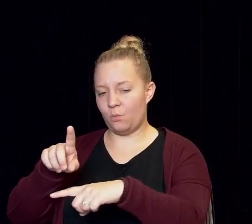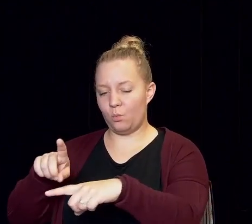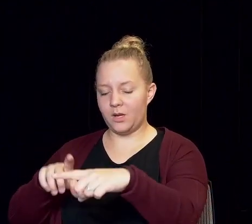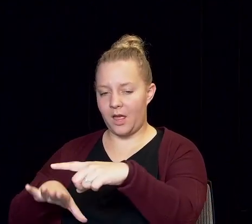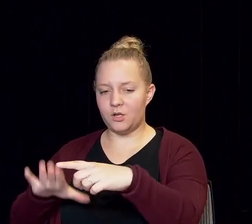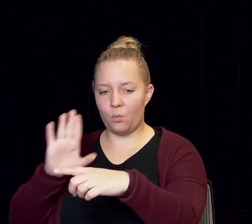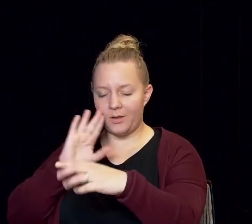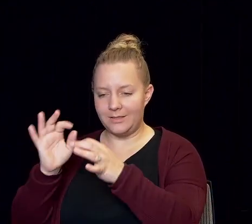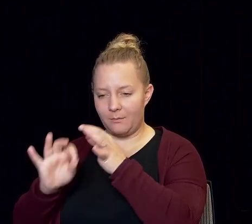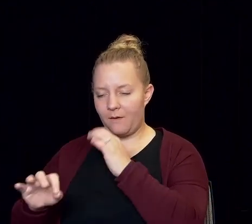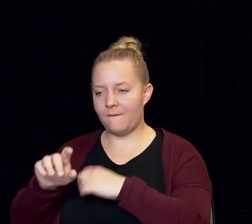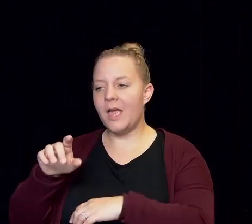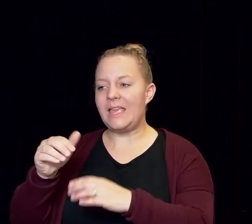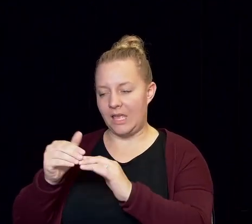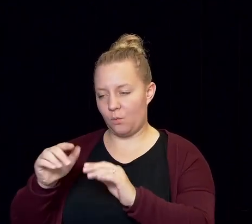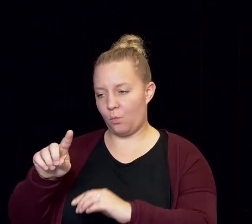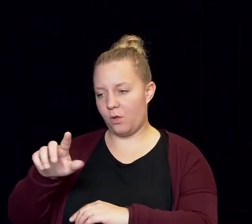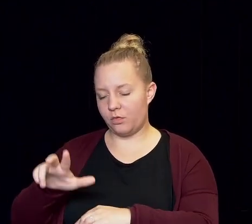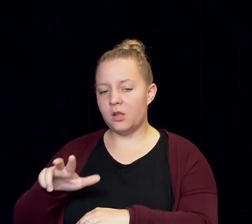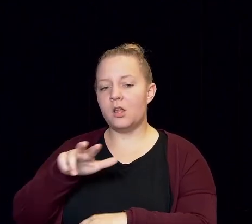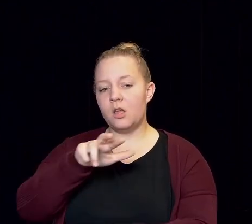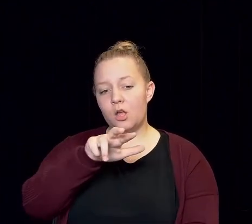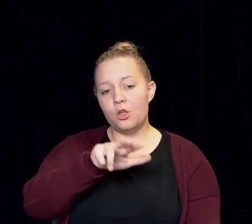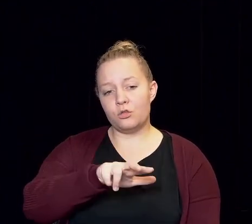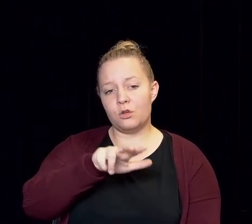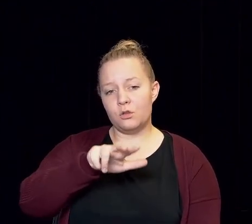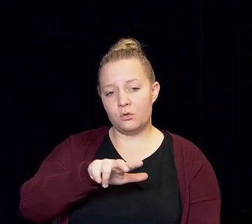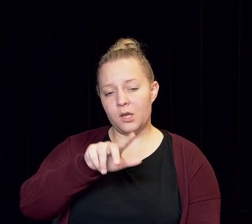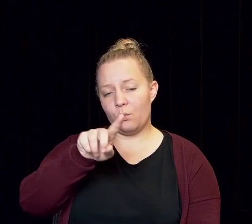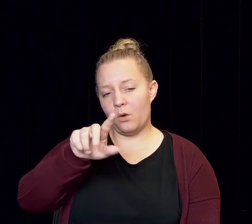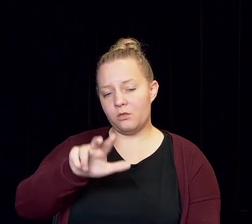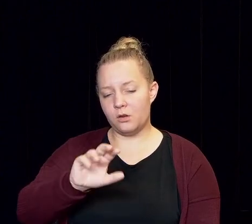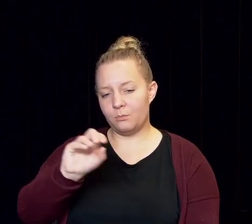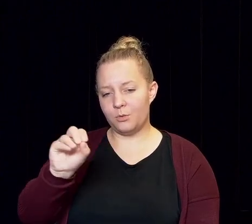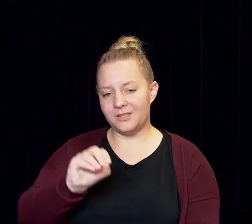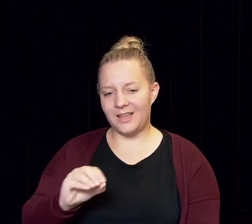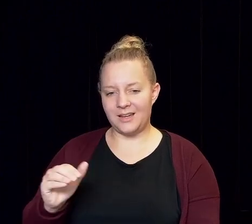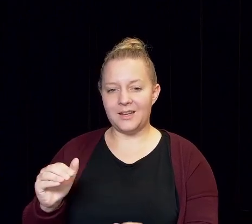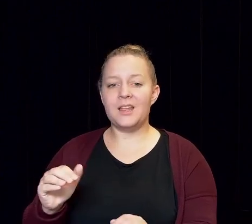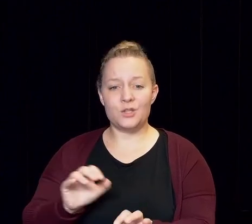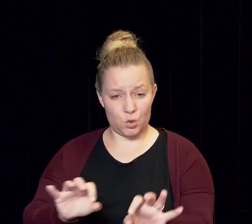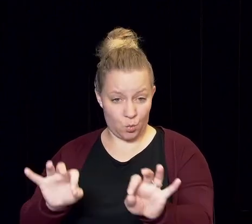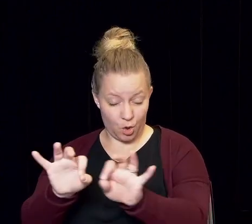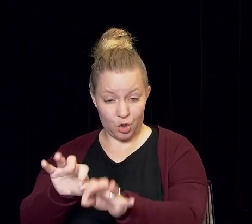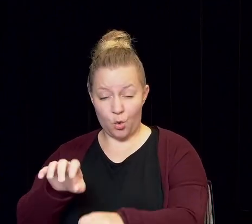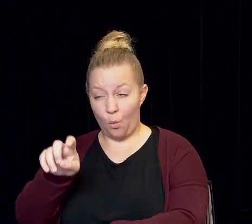out to get 1/3. So, 33 and 1/3% is worth 1/3 as a fraction.